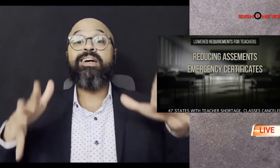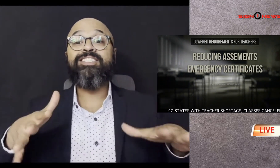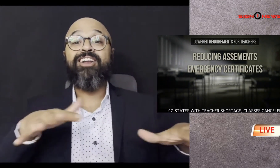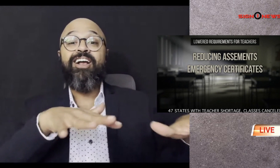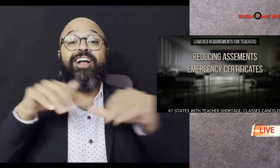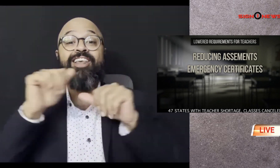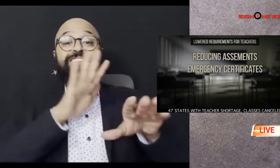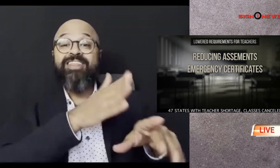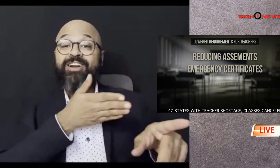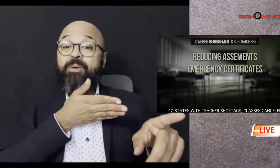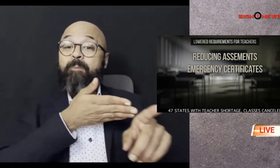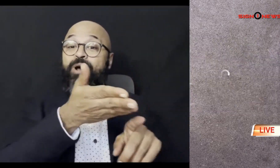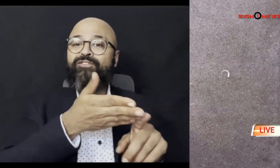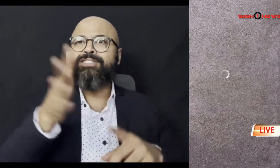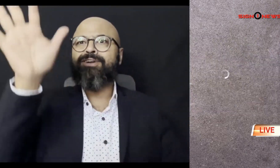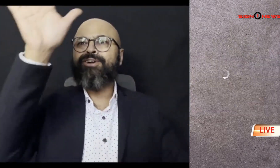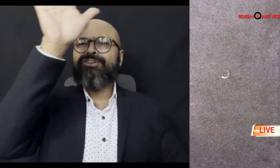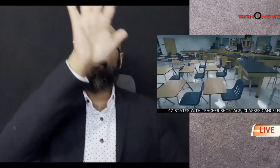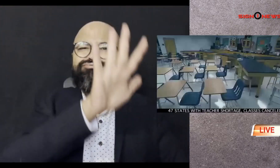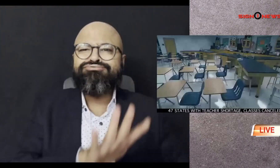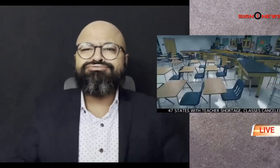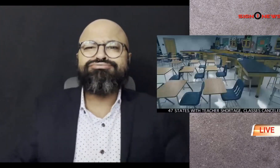Teachers are leaving the profession Nationwide for many reasons.